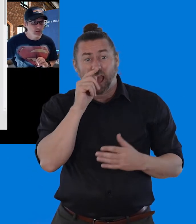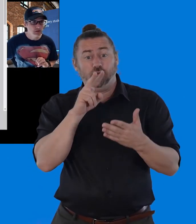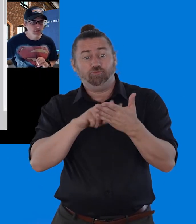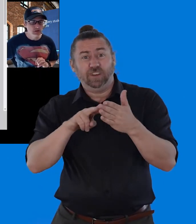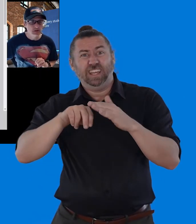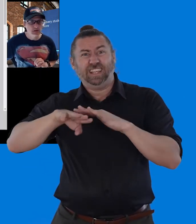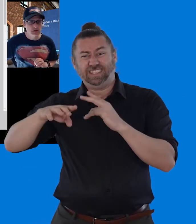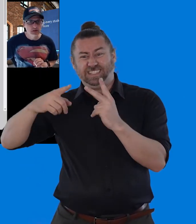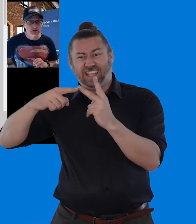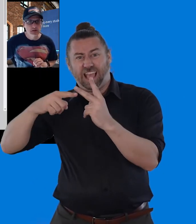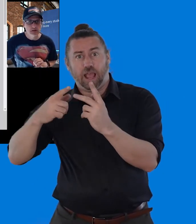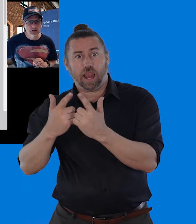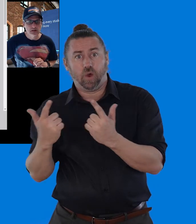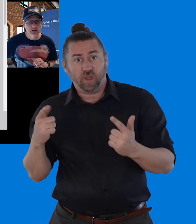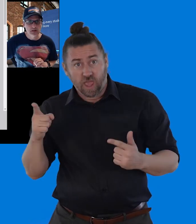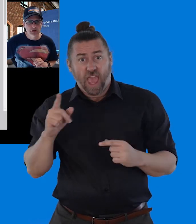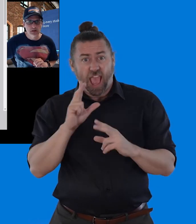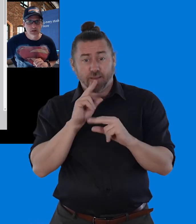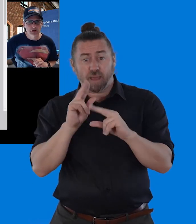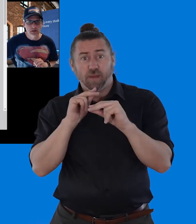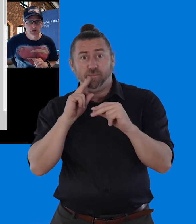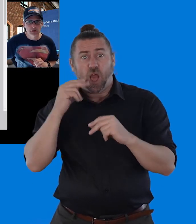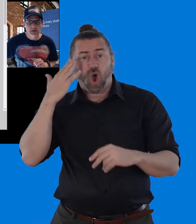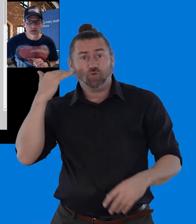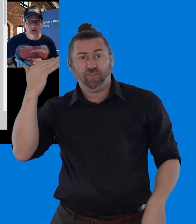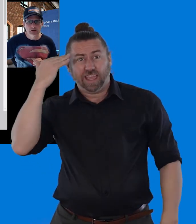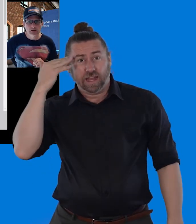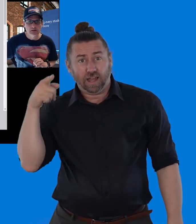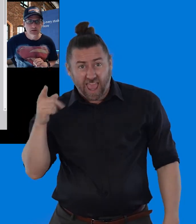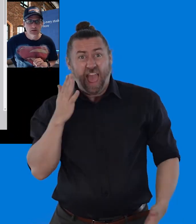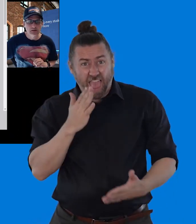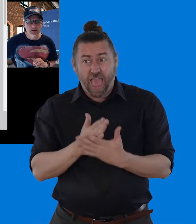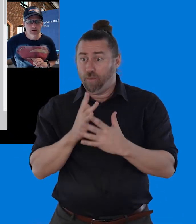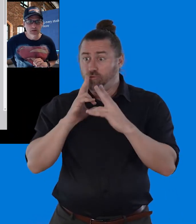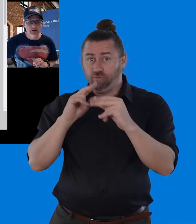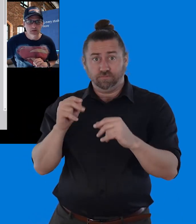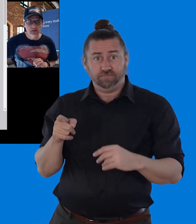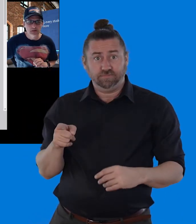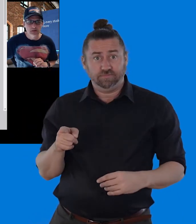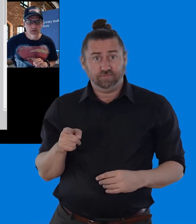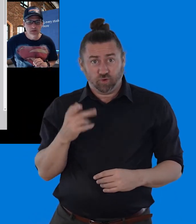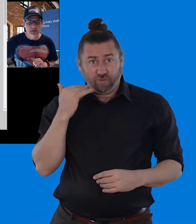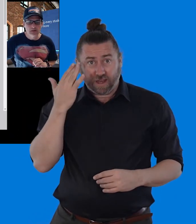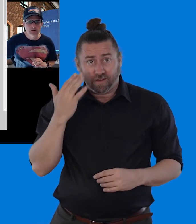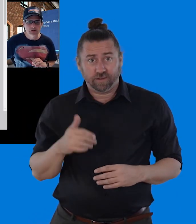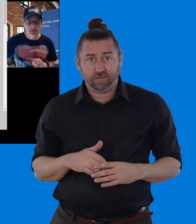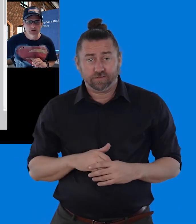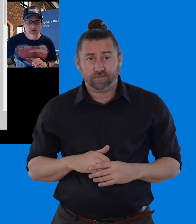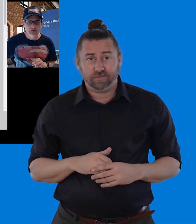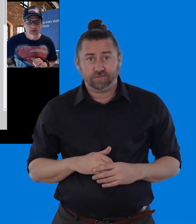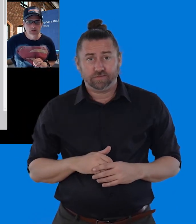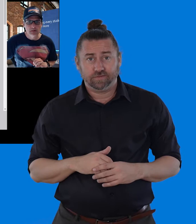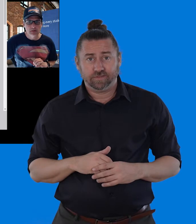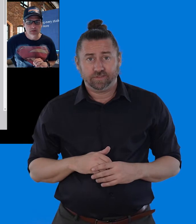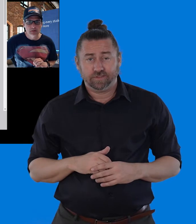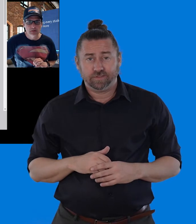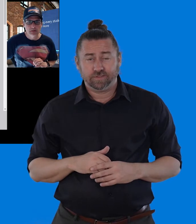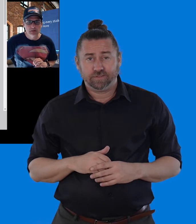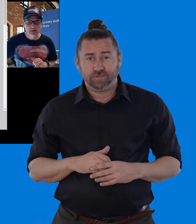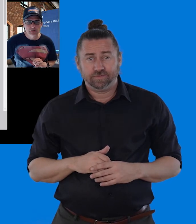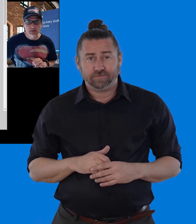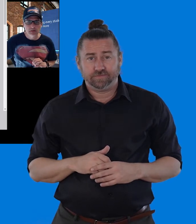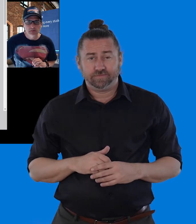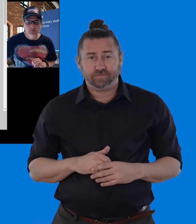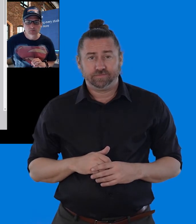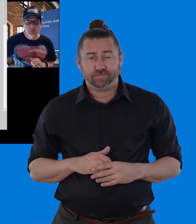(SPEAKS KOREAN)